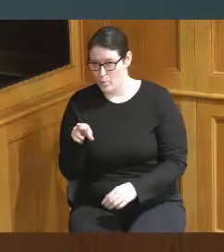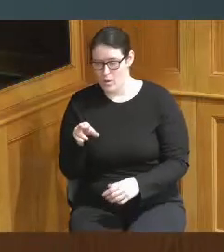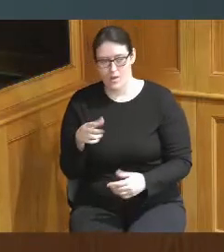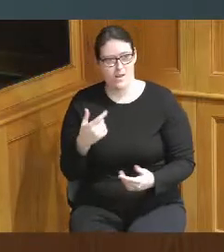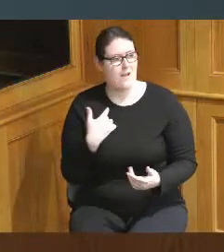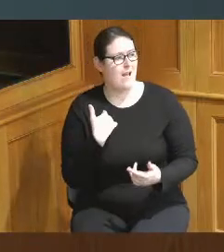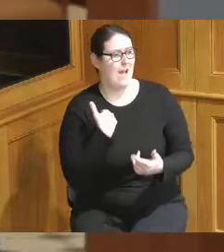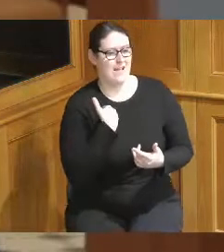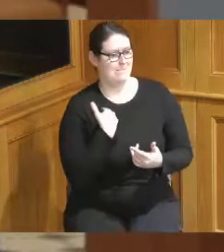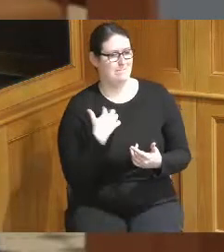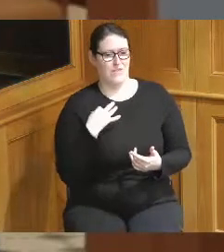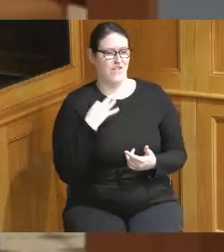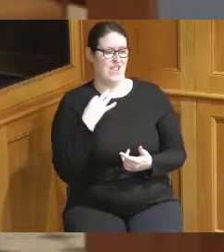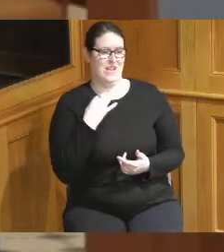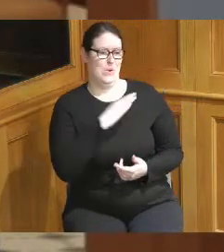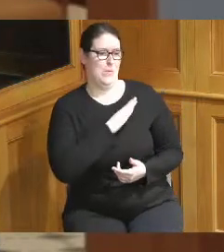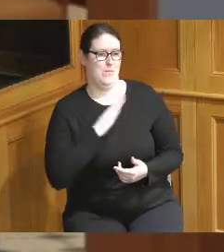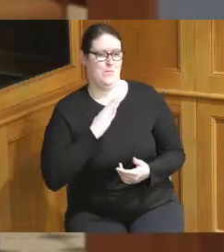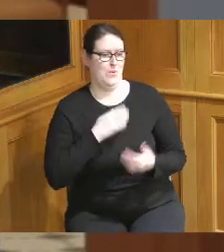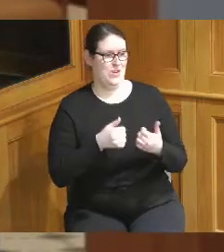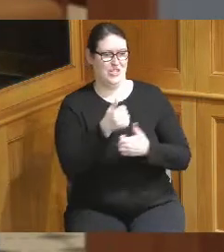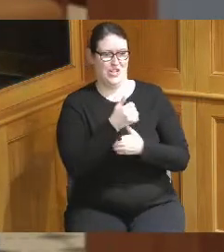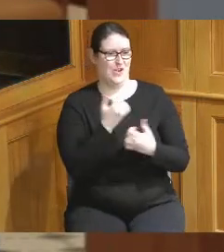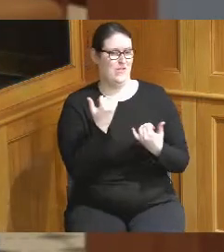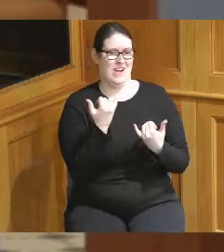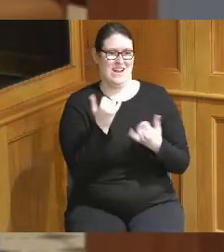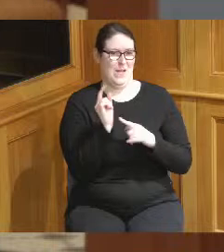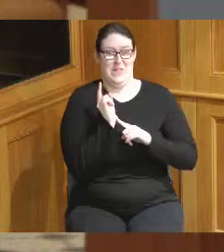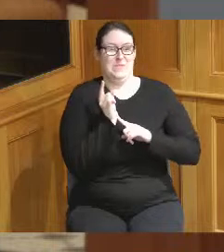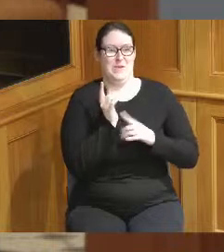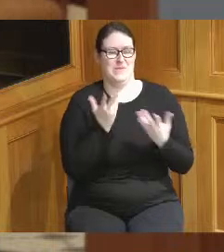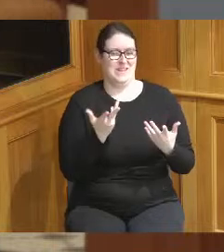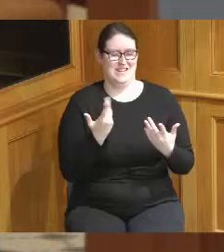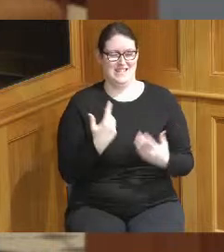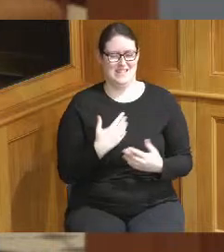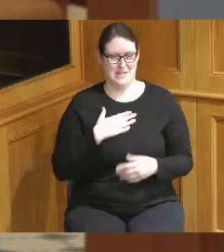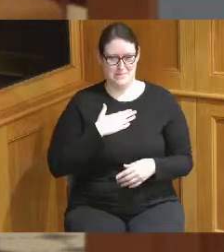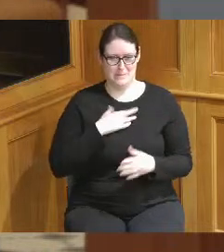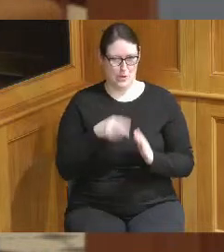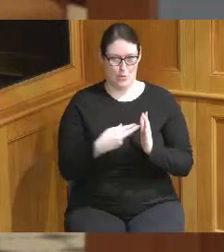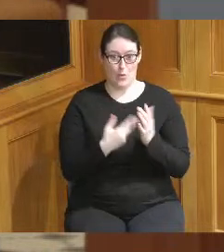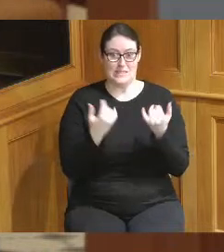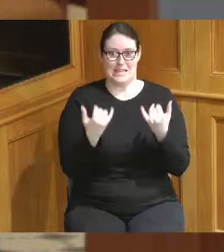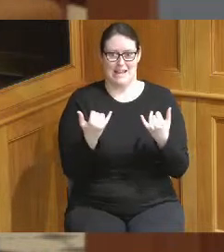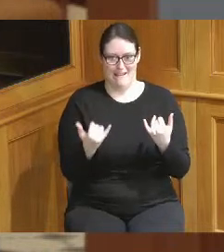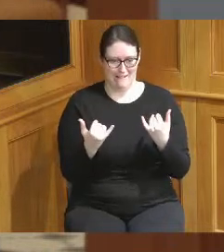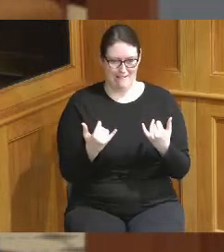with the family nurturing Center for $2.4 million item 23 is a prevention grant being awarded by